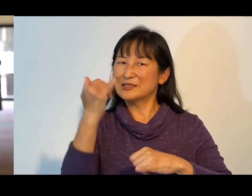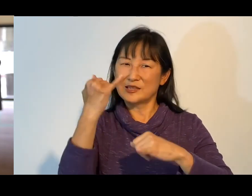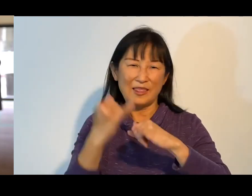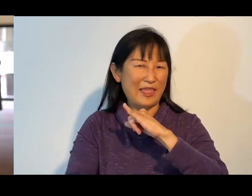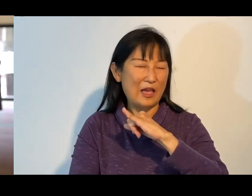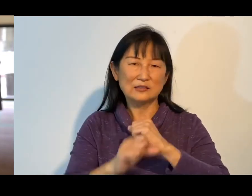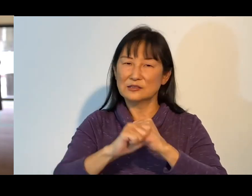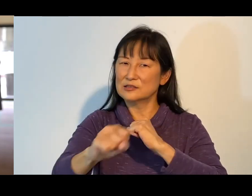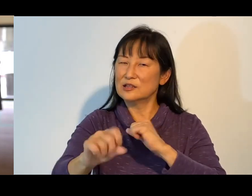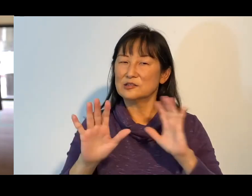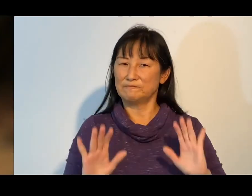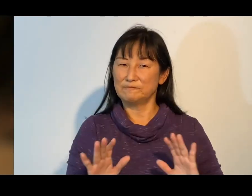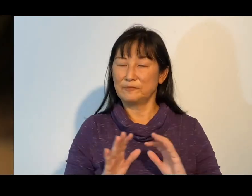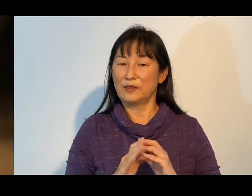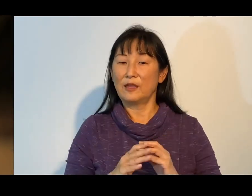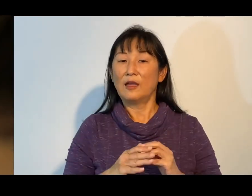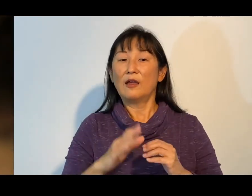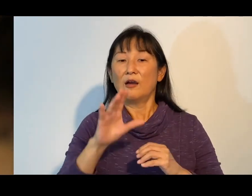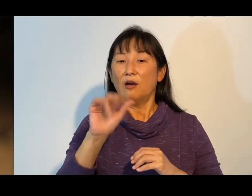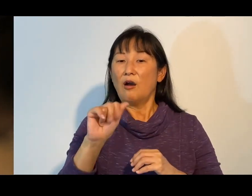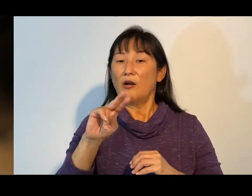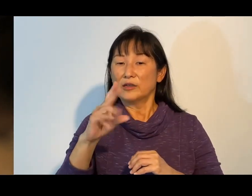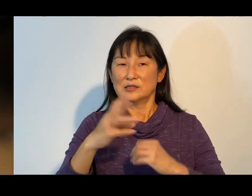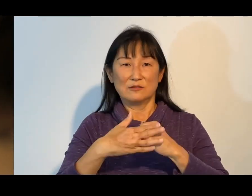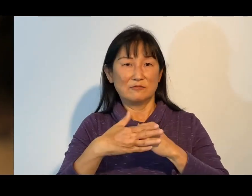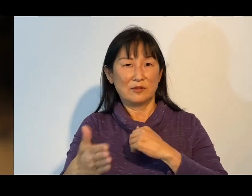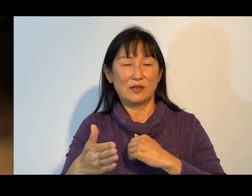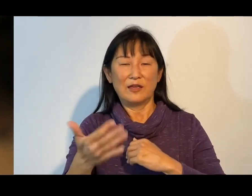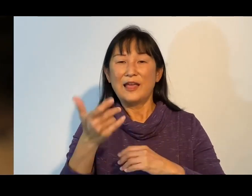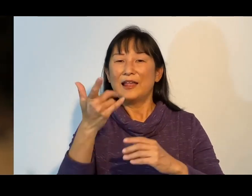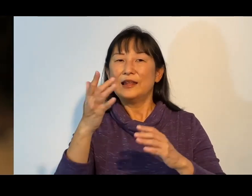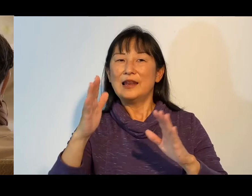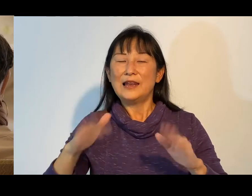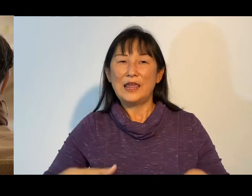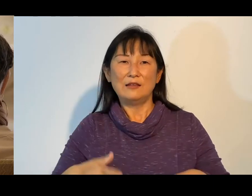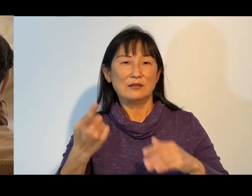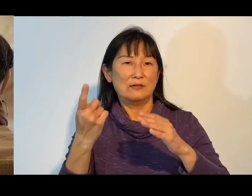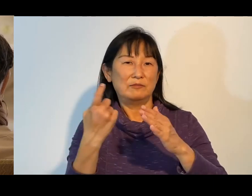extension. As of August 6, late penalties will be enforced.